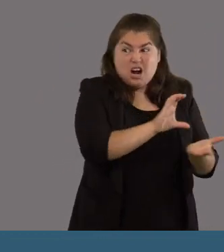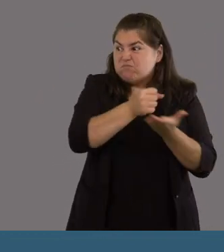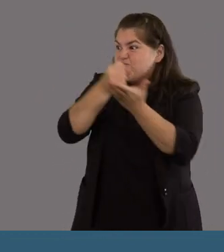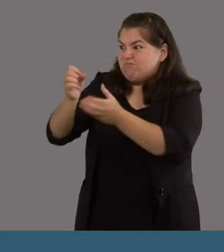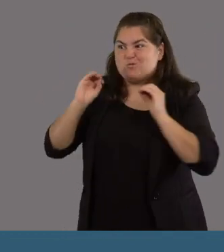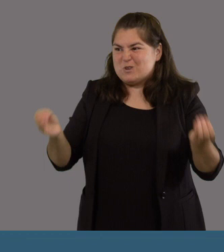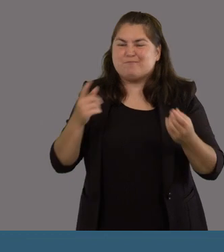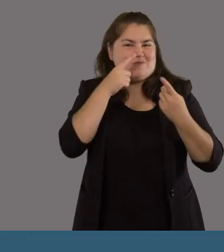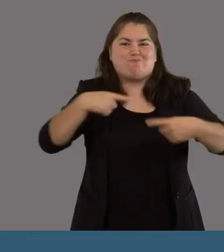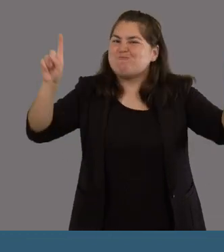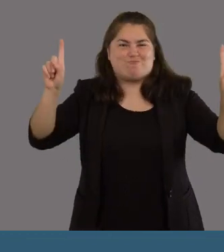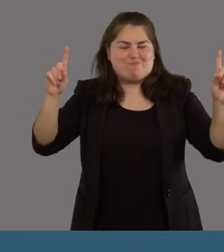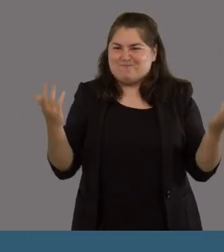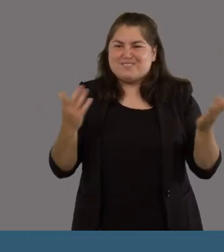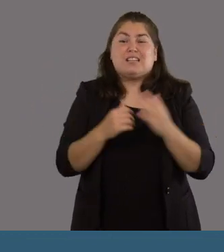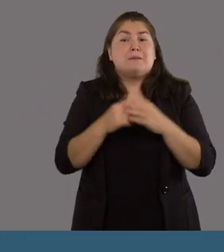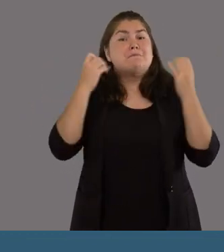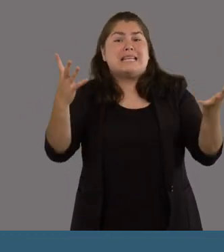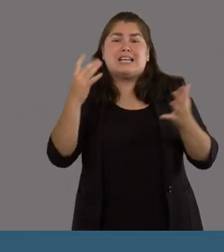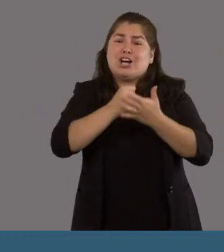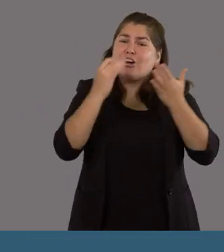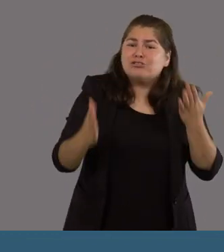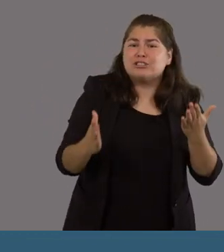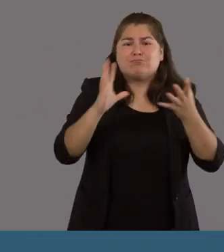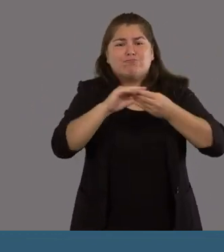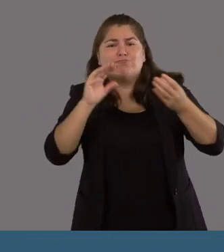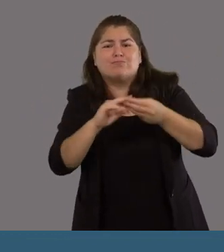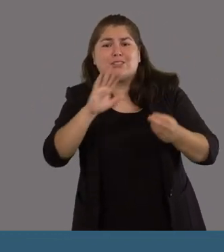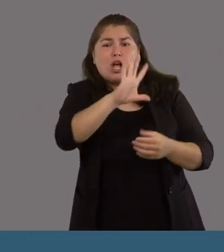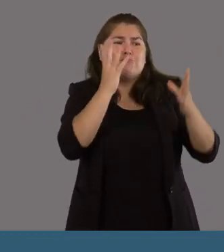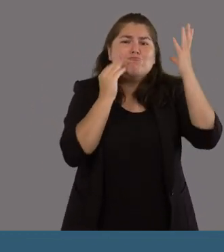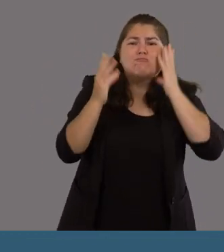able to do. Many artists spoke of how their experiences